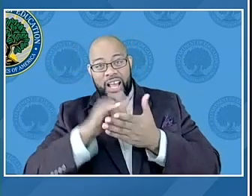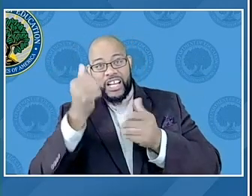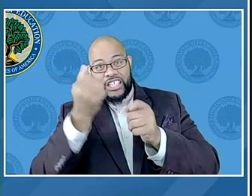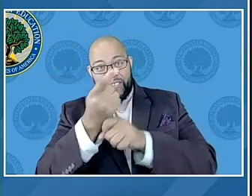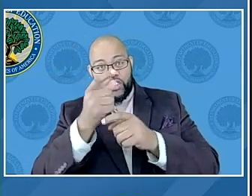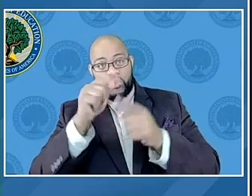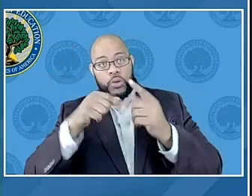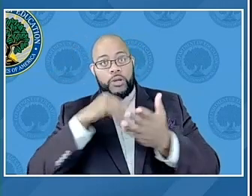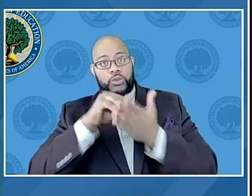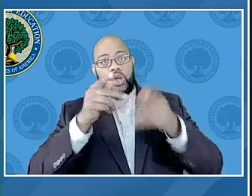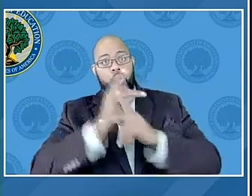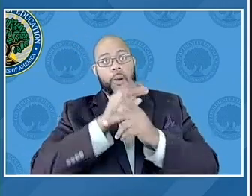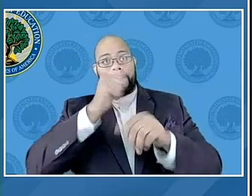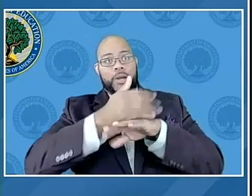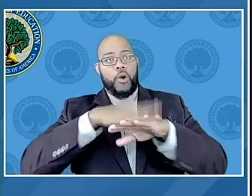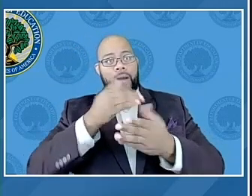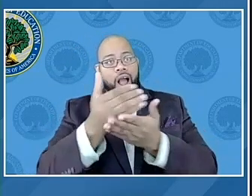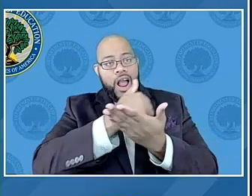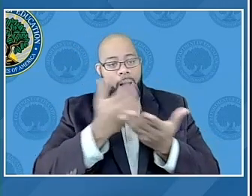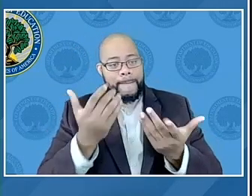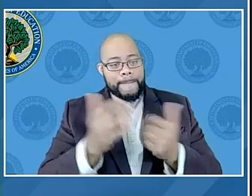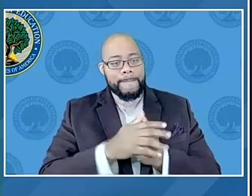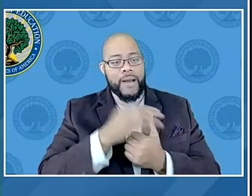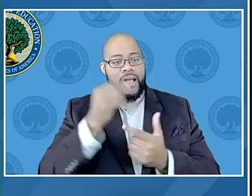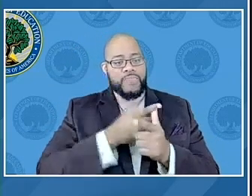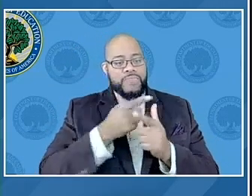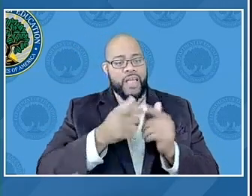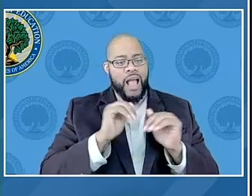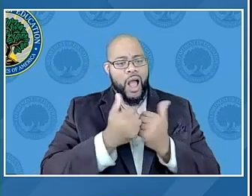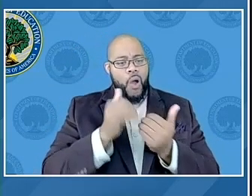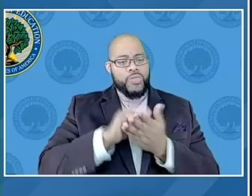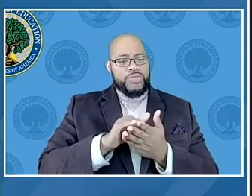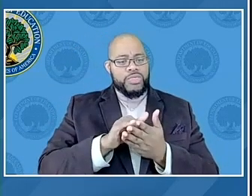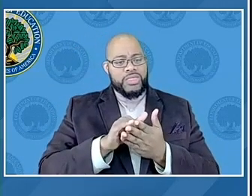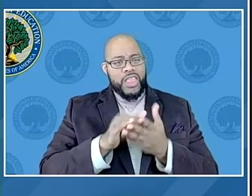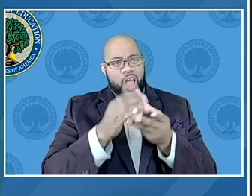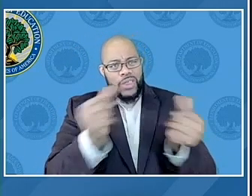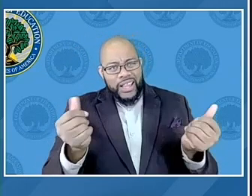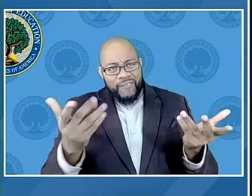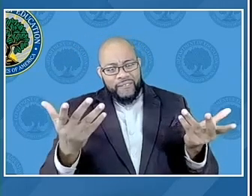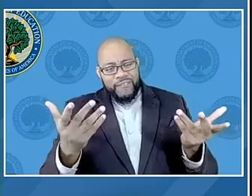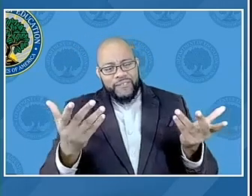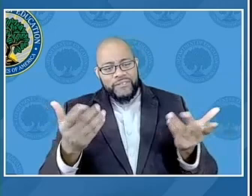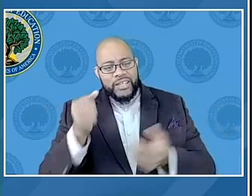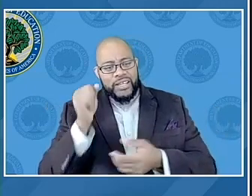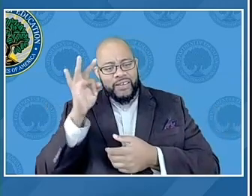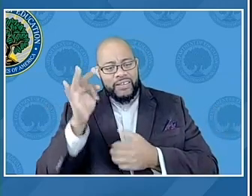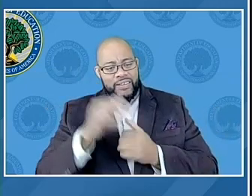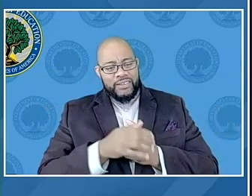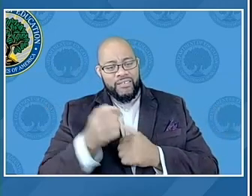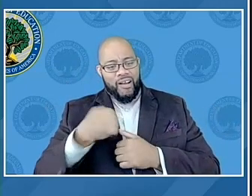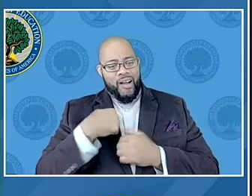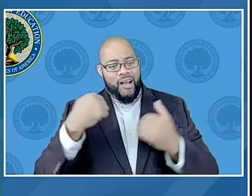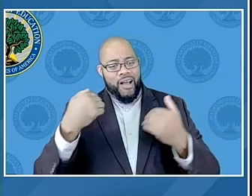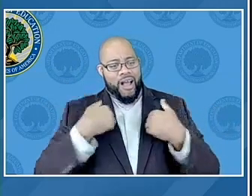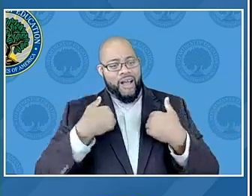on my income. And then how is that relief in any way if I have a problem with the